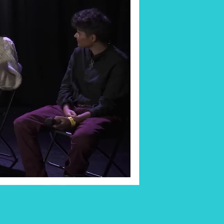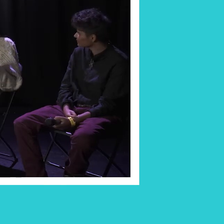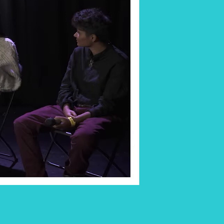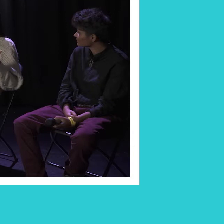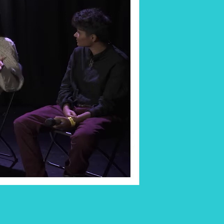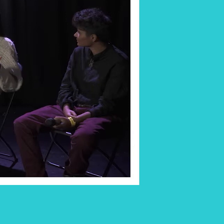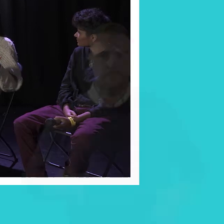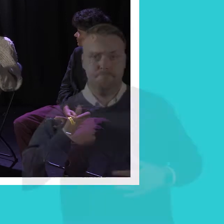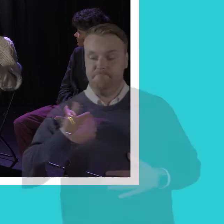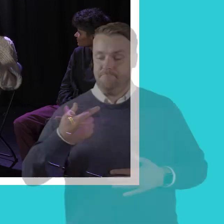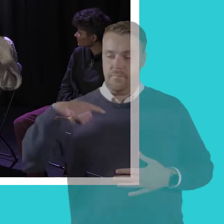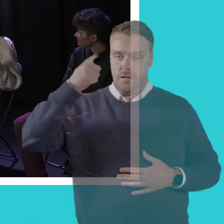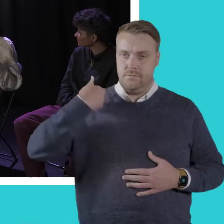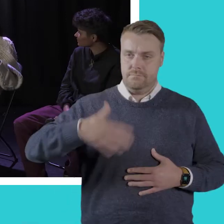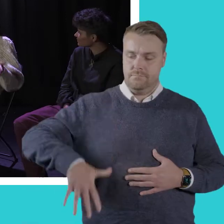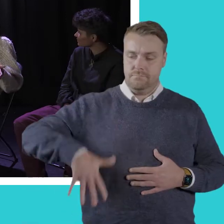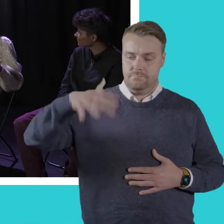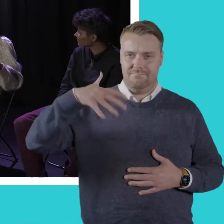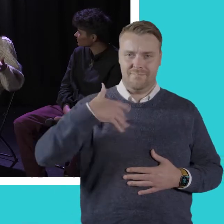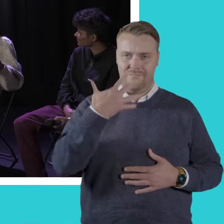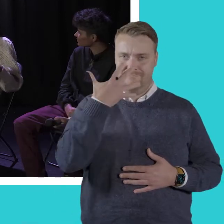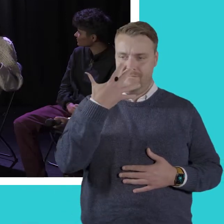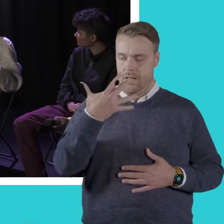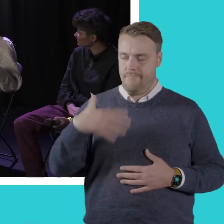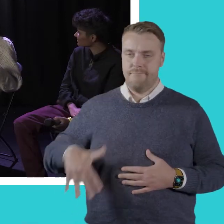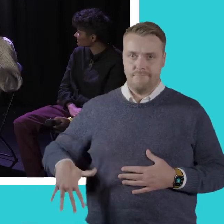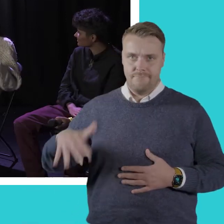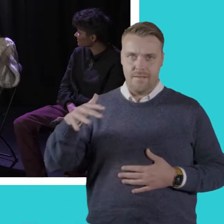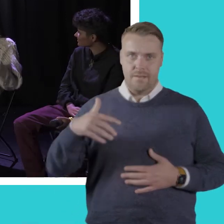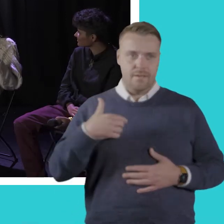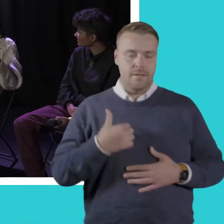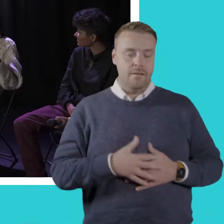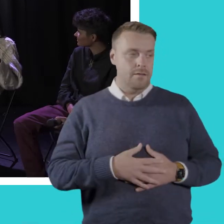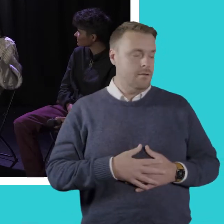lived here since I was five and I often think oh my God moving to London especially as an adult